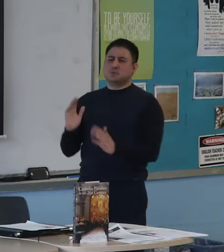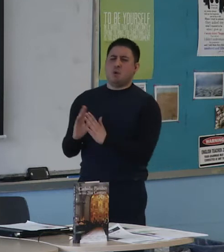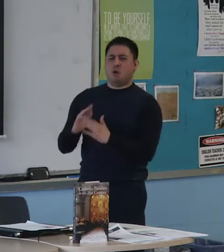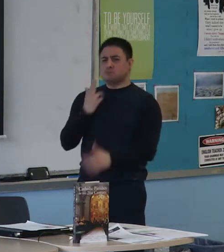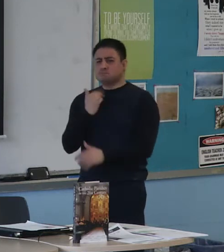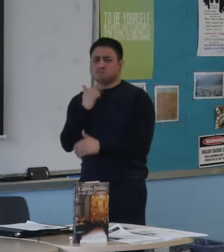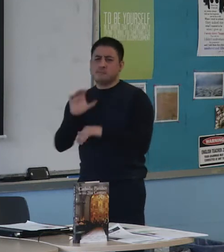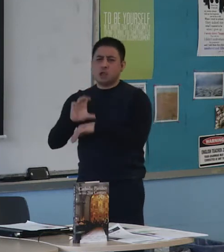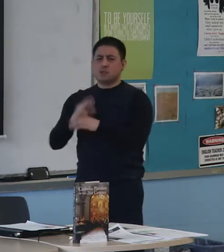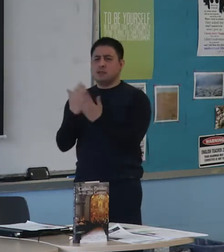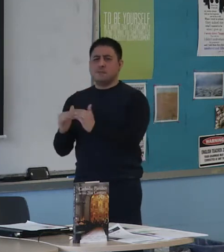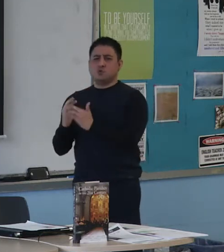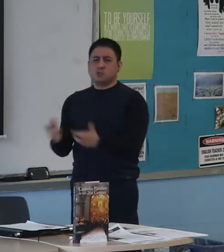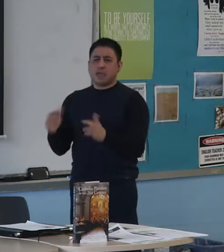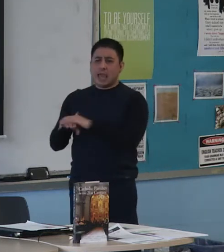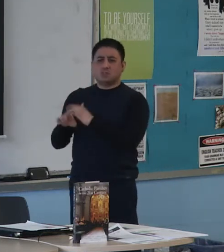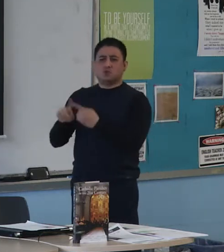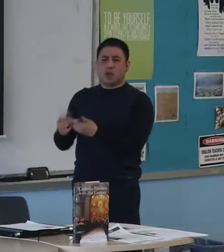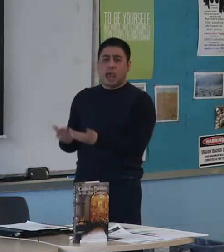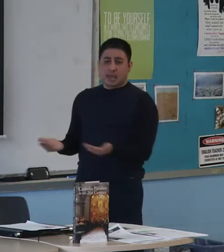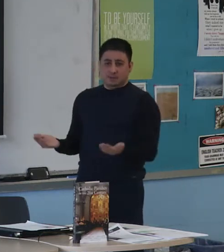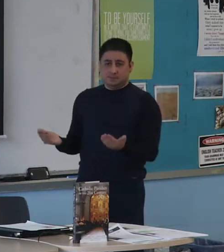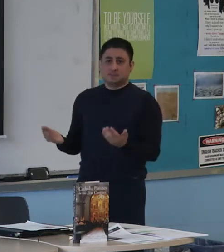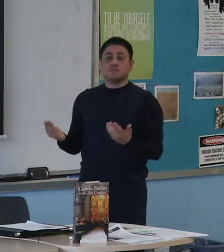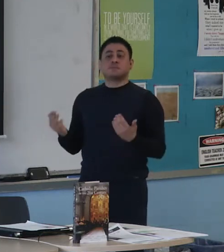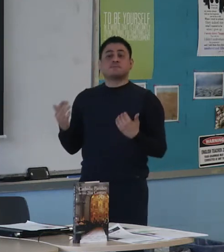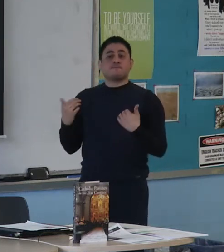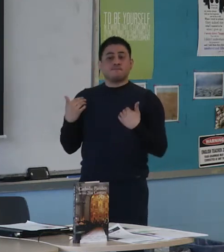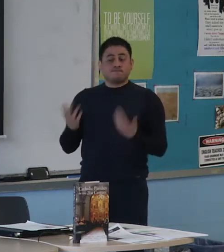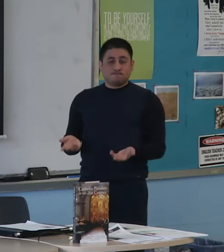had limited resources access to items and it's honestly, we know behind the